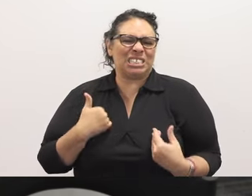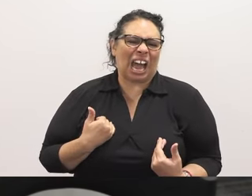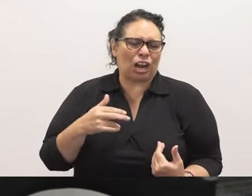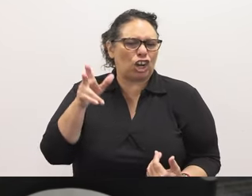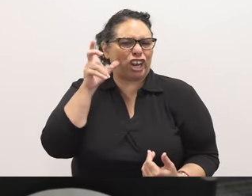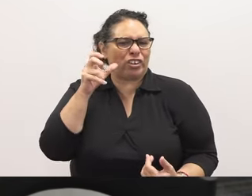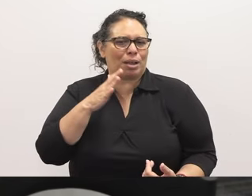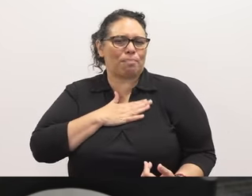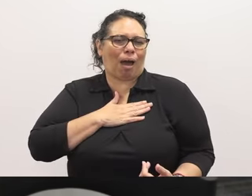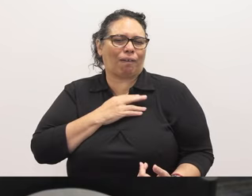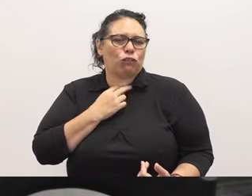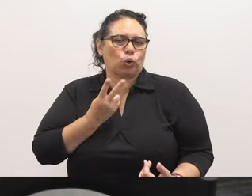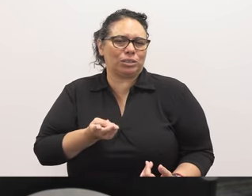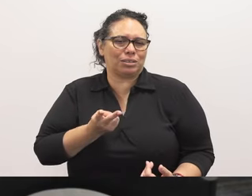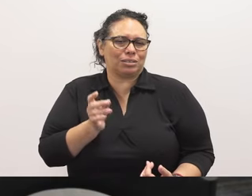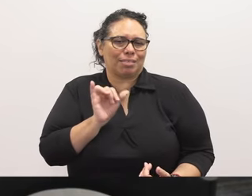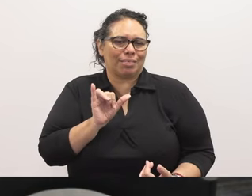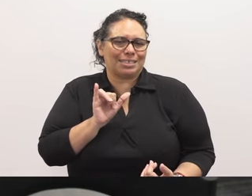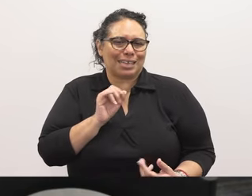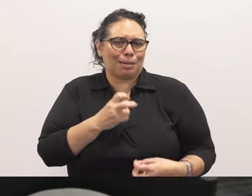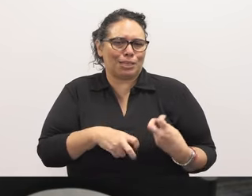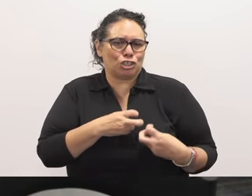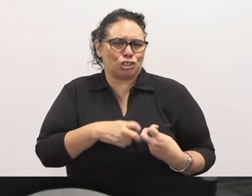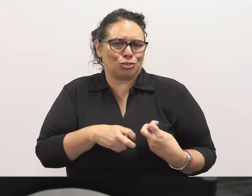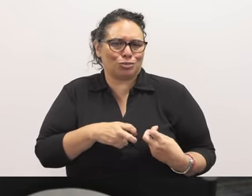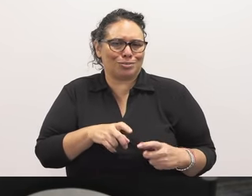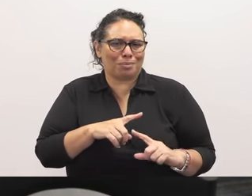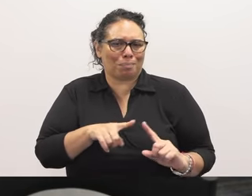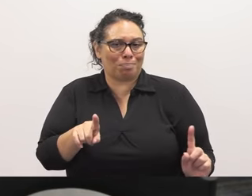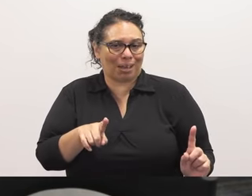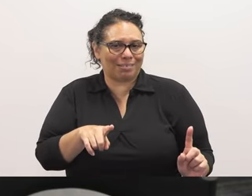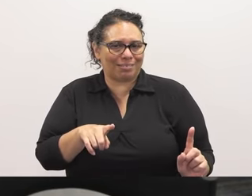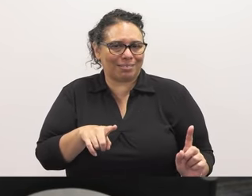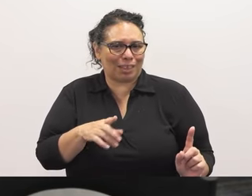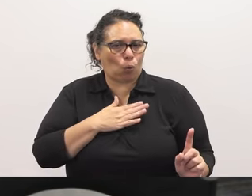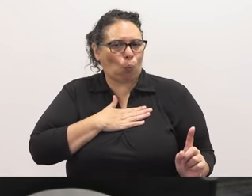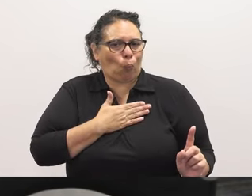on these same issues, but more of them listen to these kids.